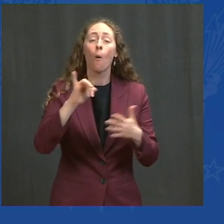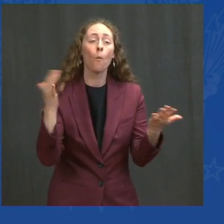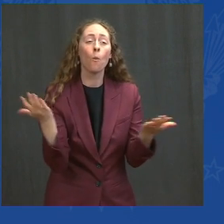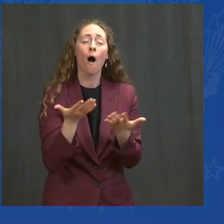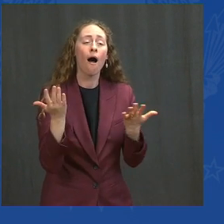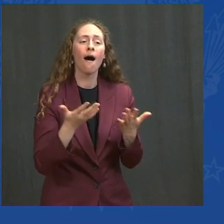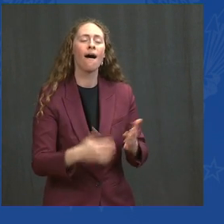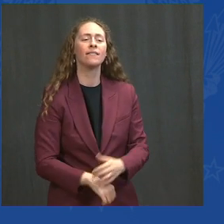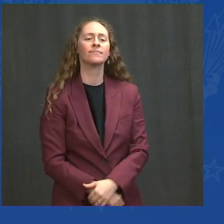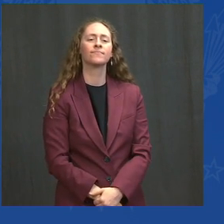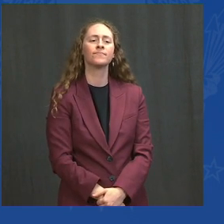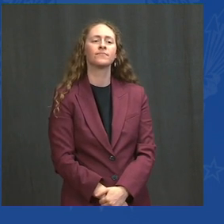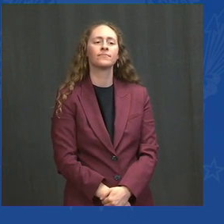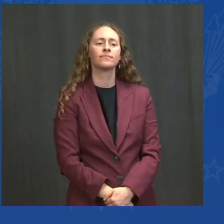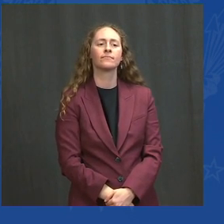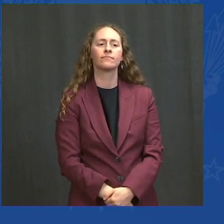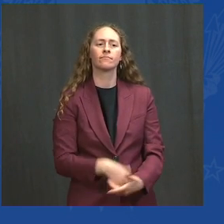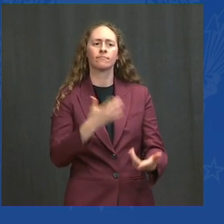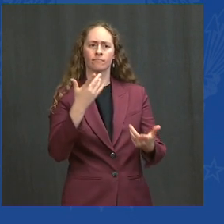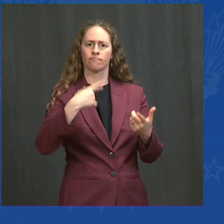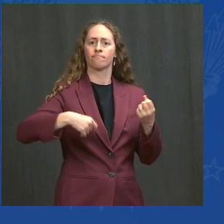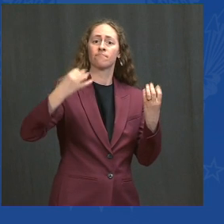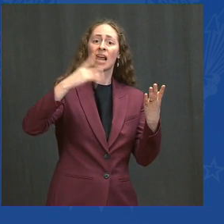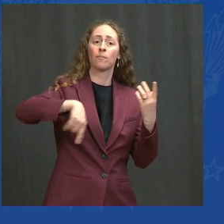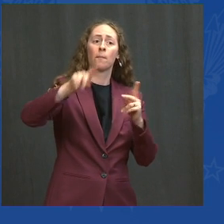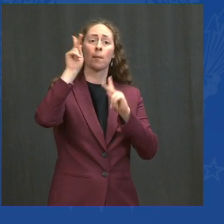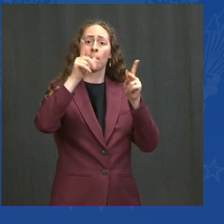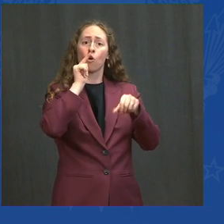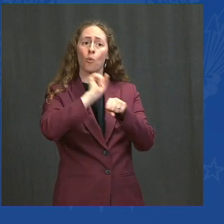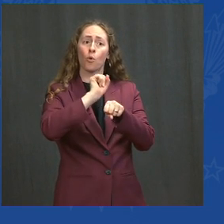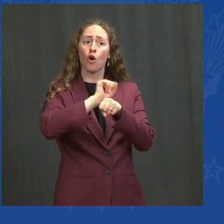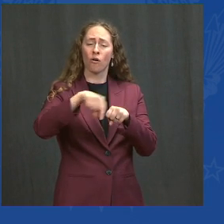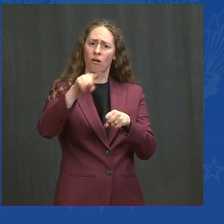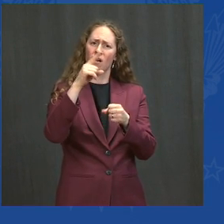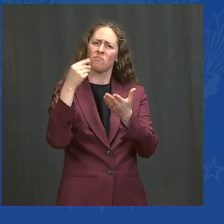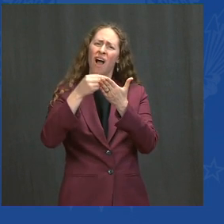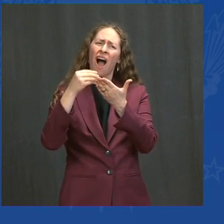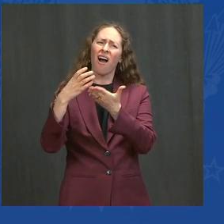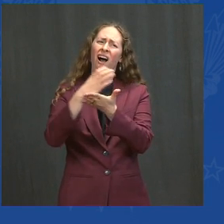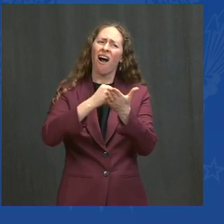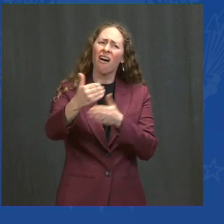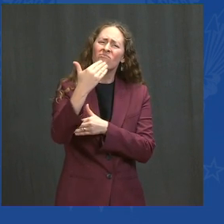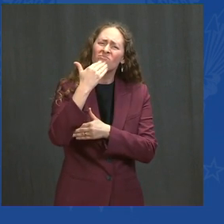to work in good-paying jobs, not minimum wage jobs, not 15-dollar-an-hour jobs.